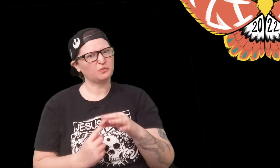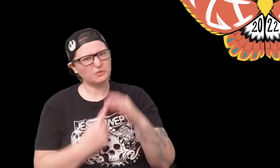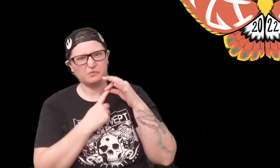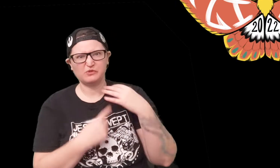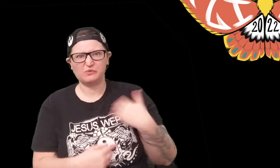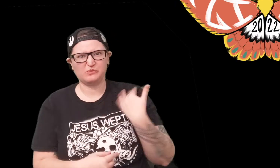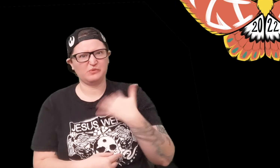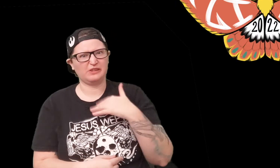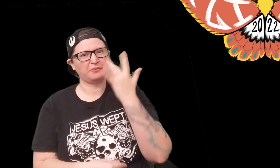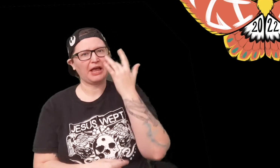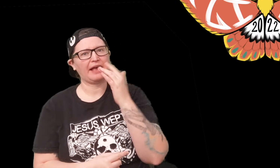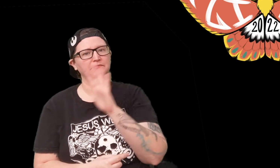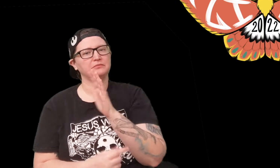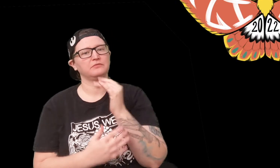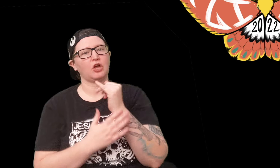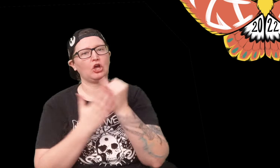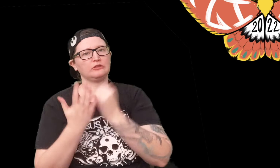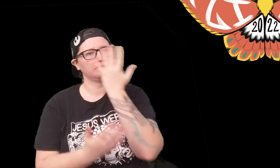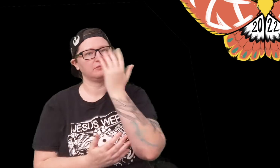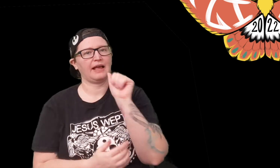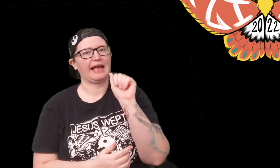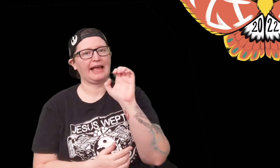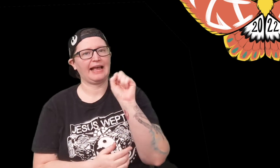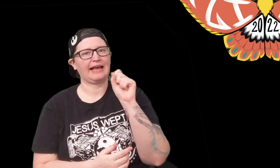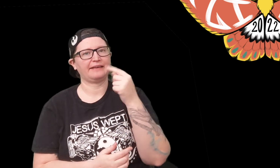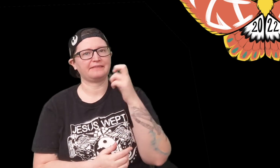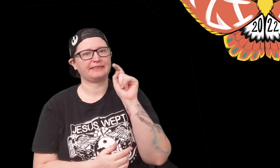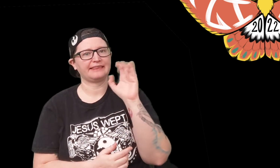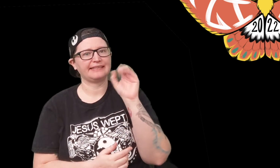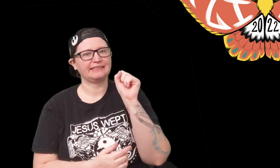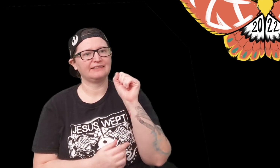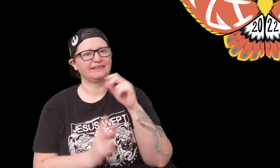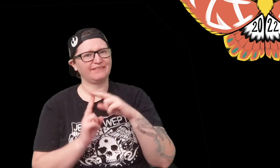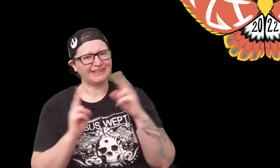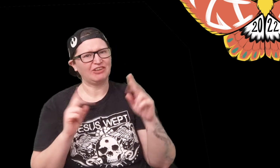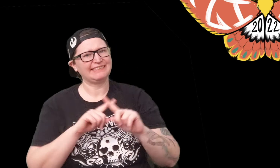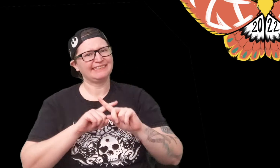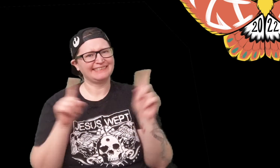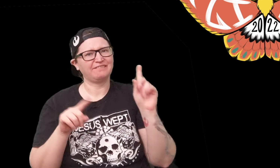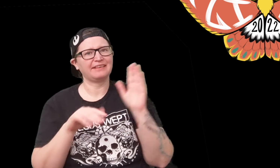personally I thought this was really unique especially because of the artwork the aesthetics